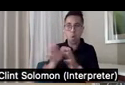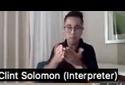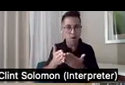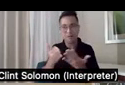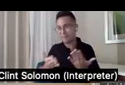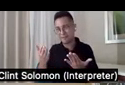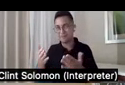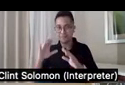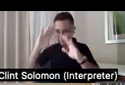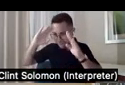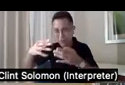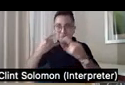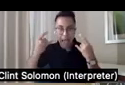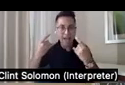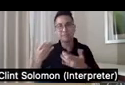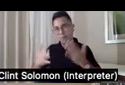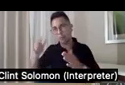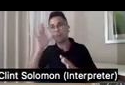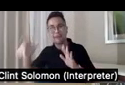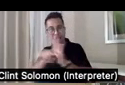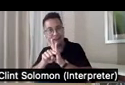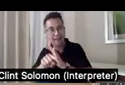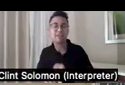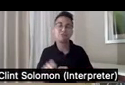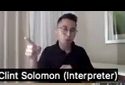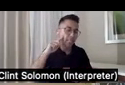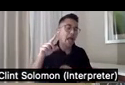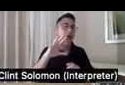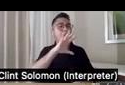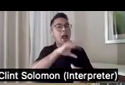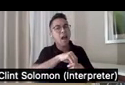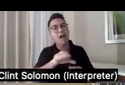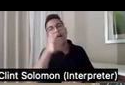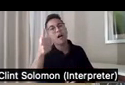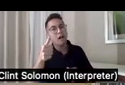and so they moved on then to include other pages of her activities then that was just part of a